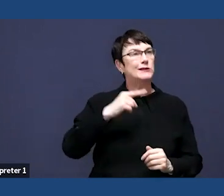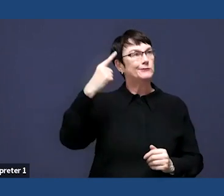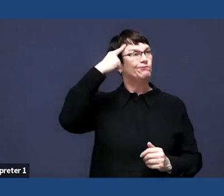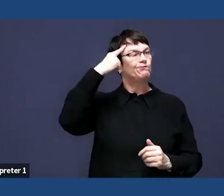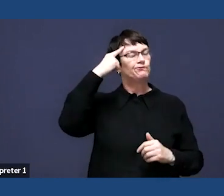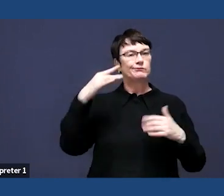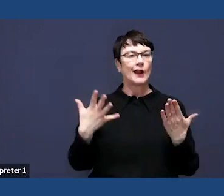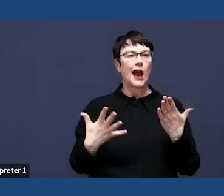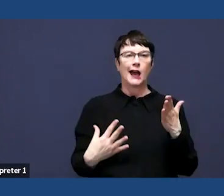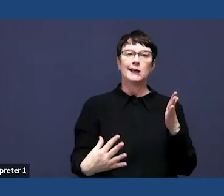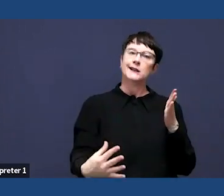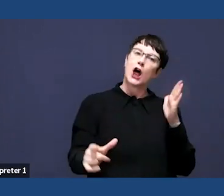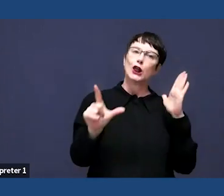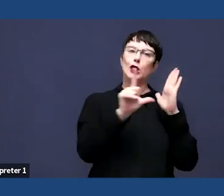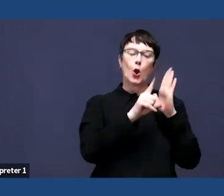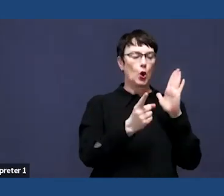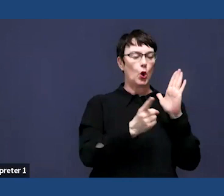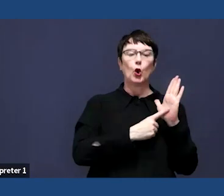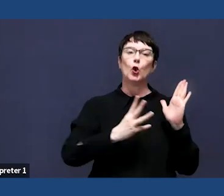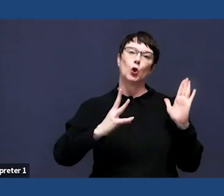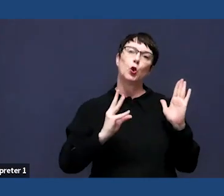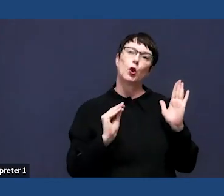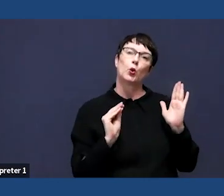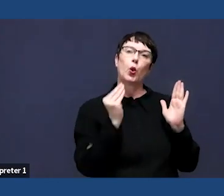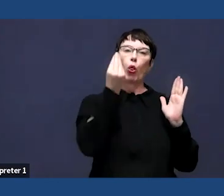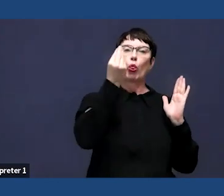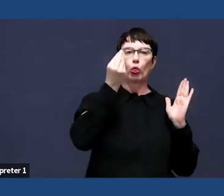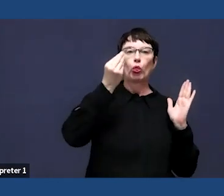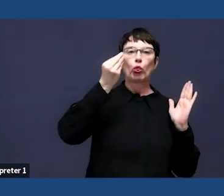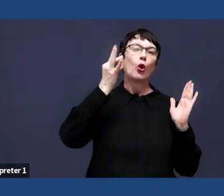This is the compelling reason to address.